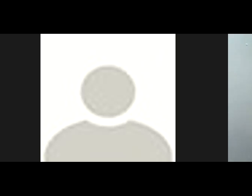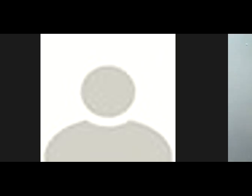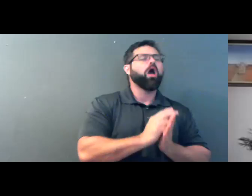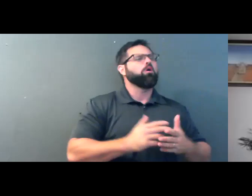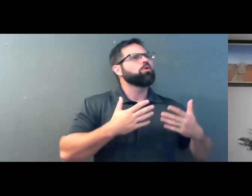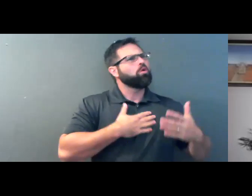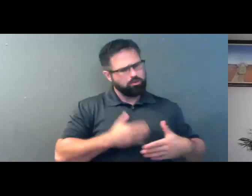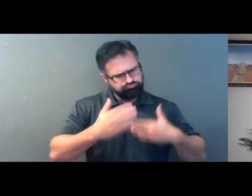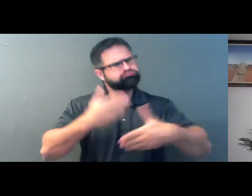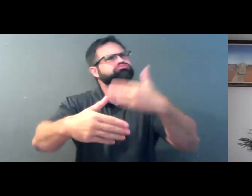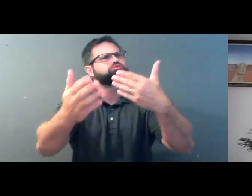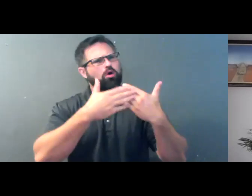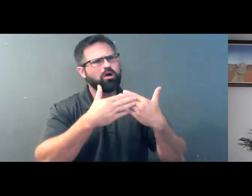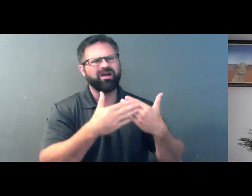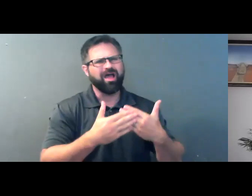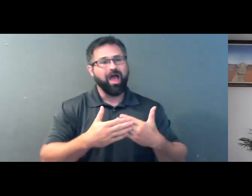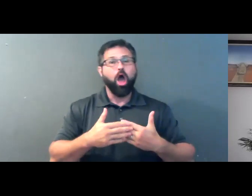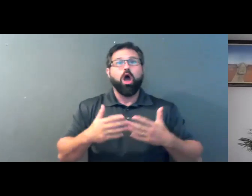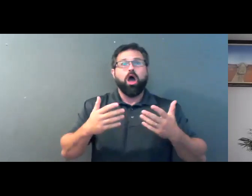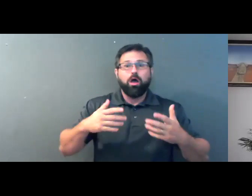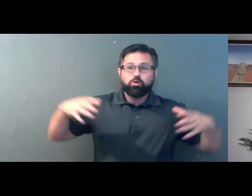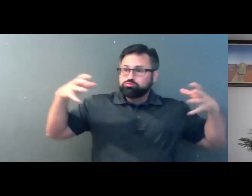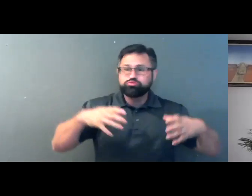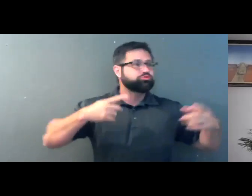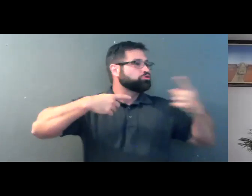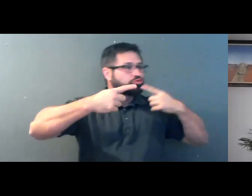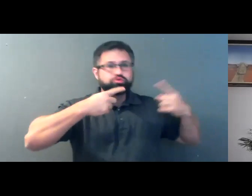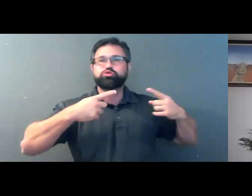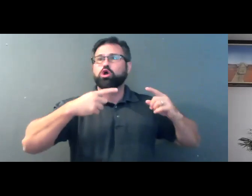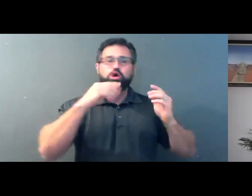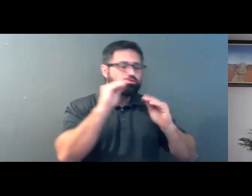through the development of the guidelines where we were bringing together organizations of persons